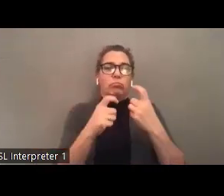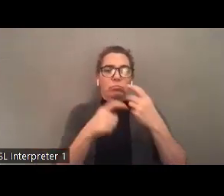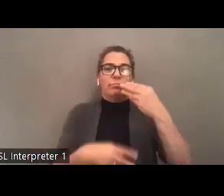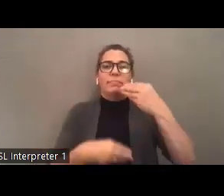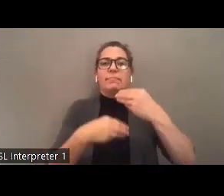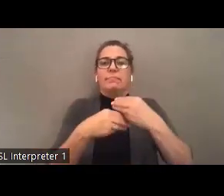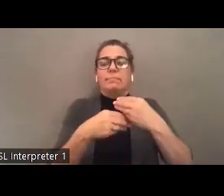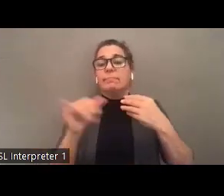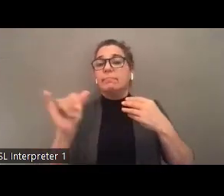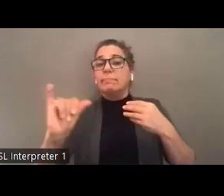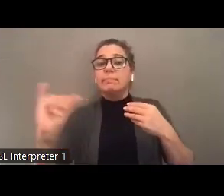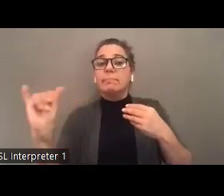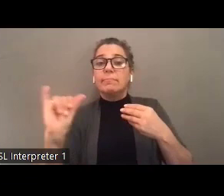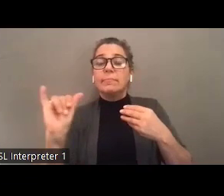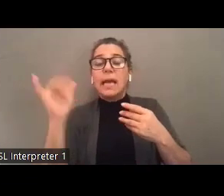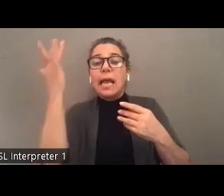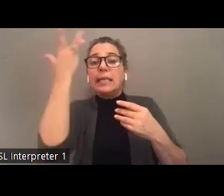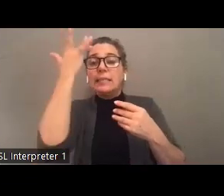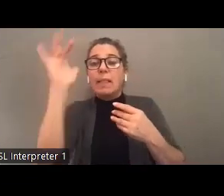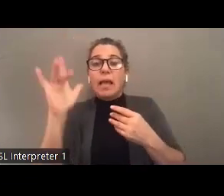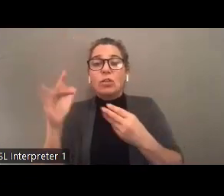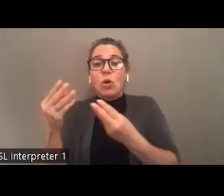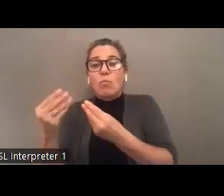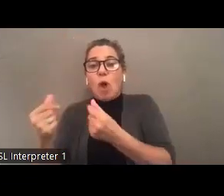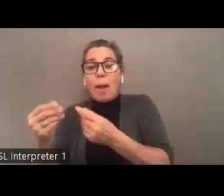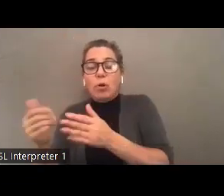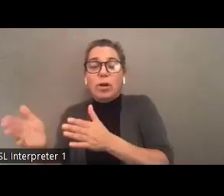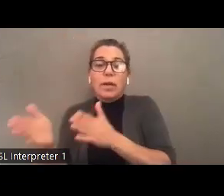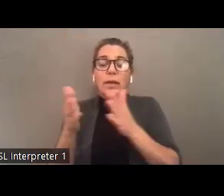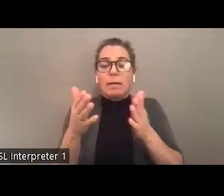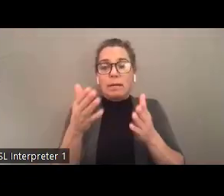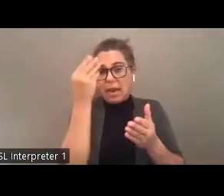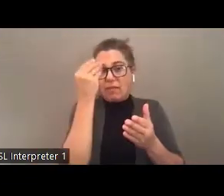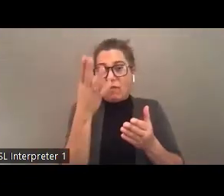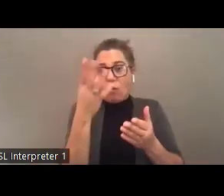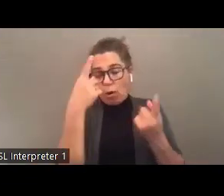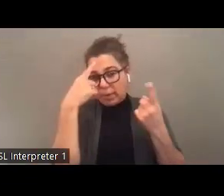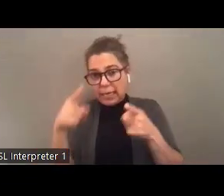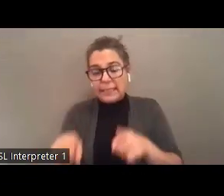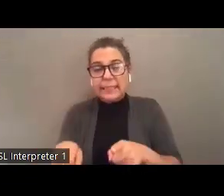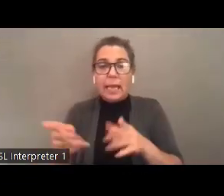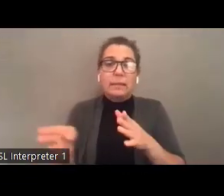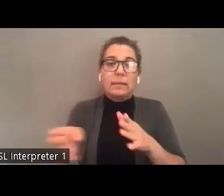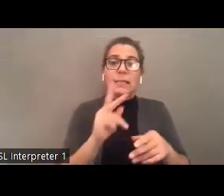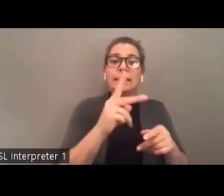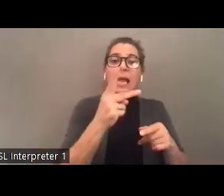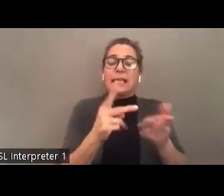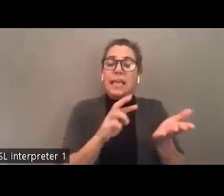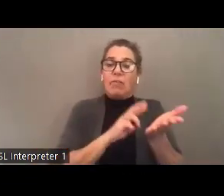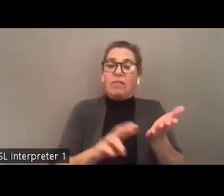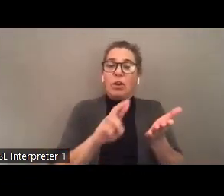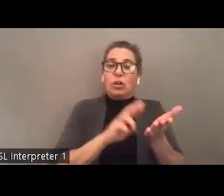such as intellectual property, informed consent, secondary research and timelines for sharing.